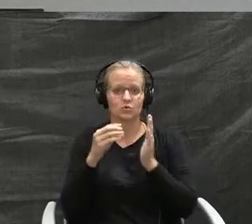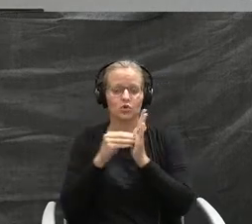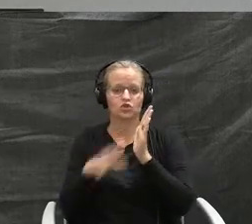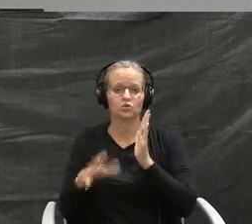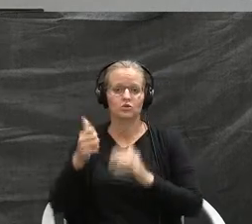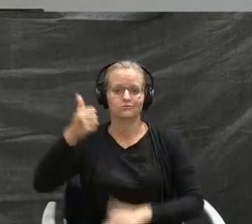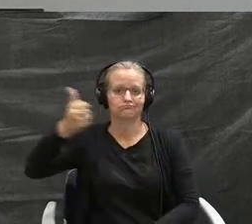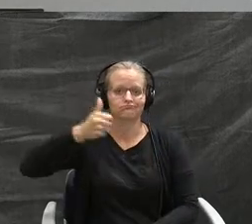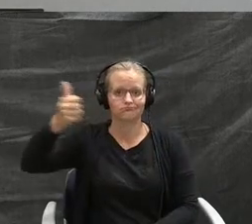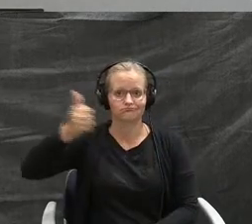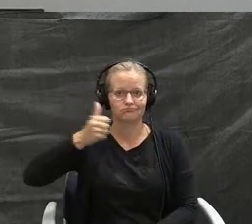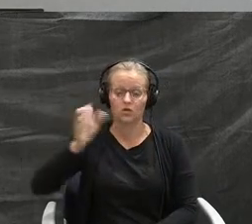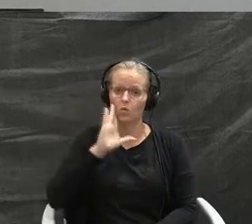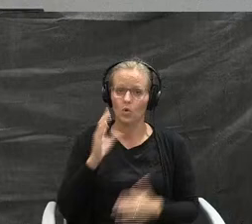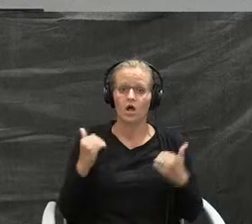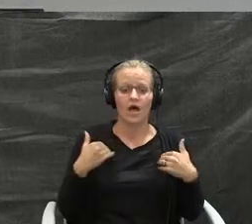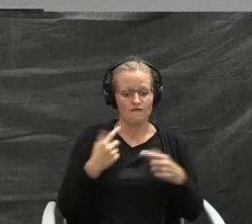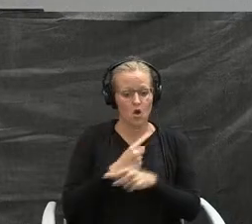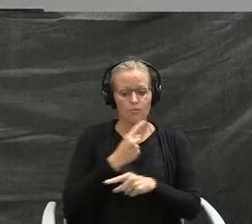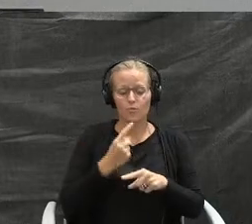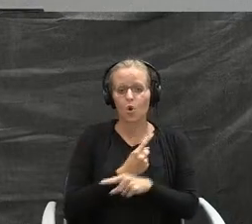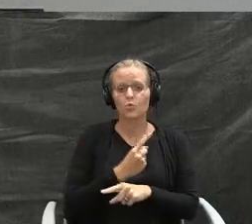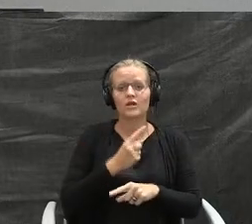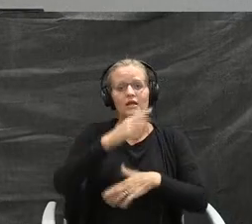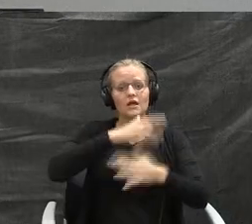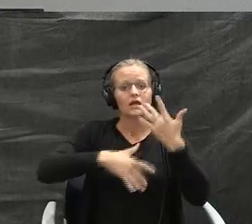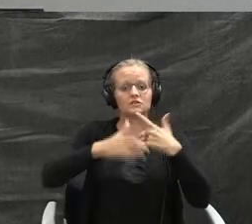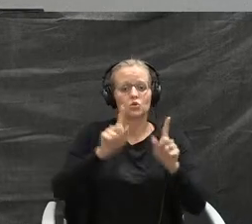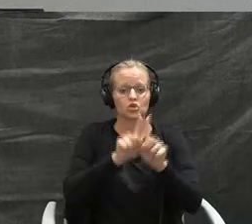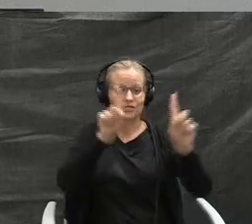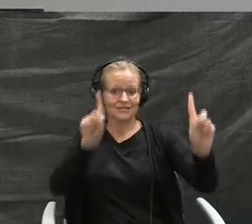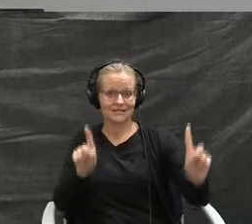the bus is we should have enough buses. Although we we know will